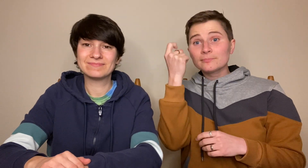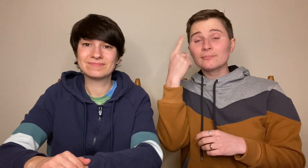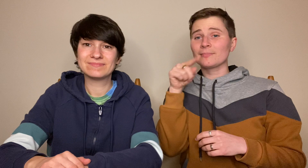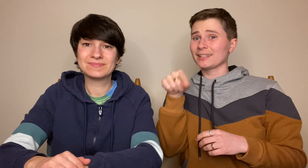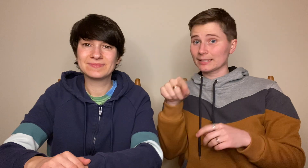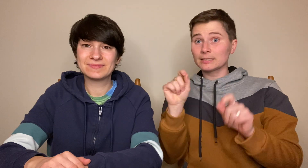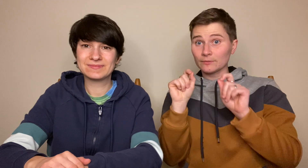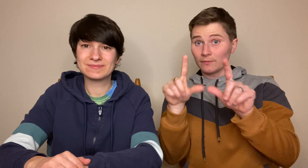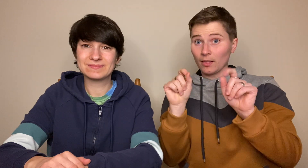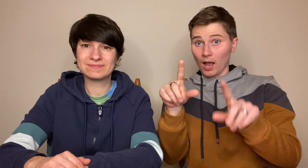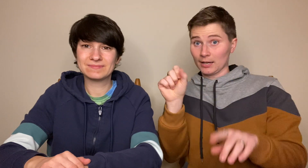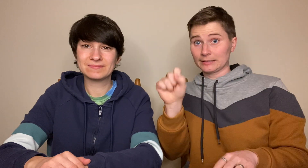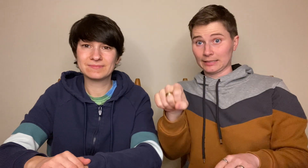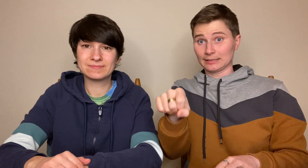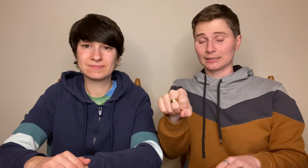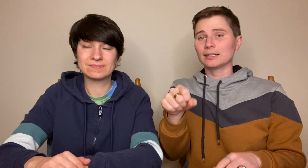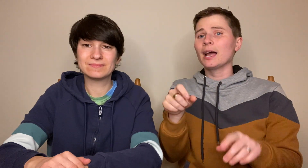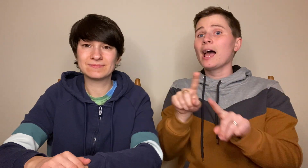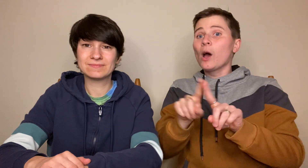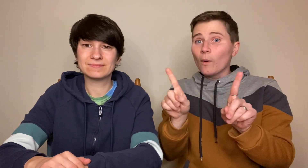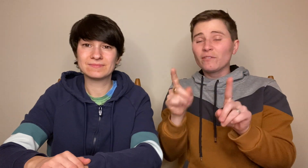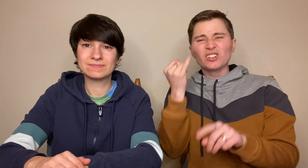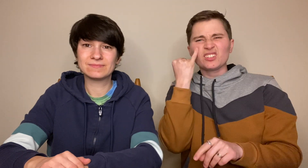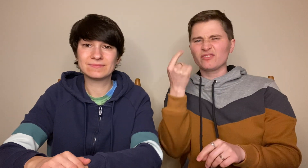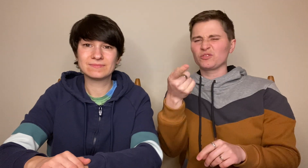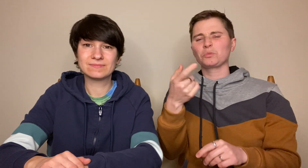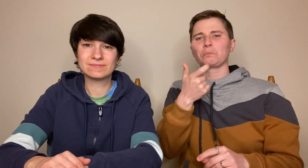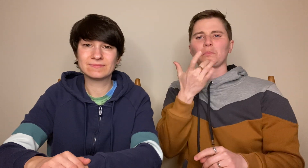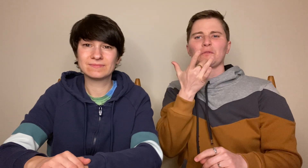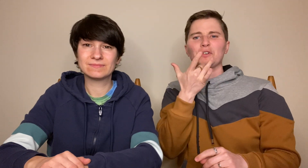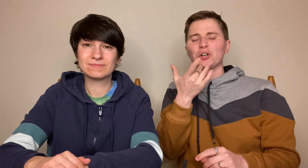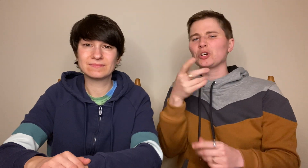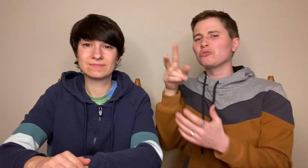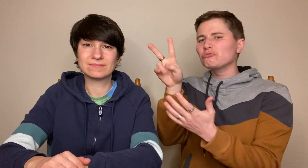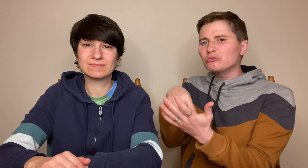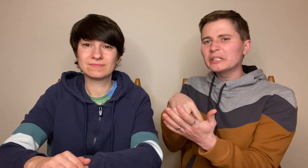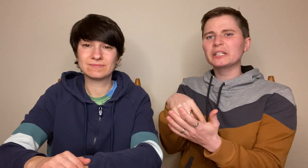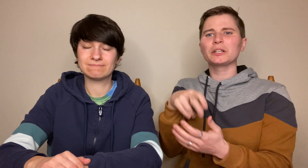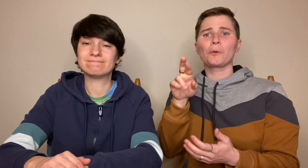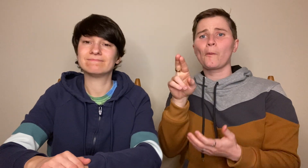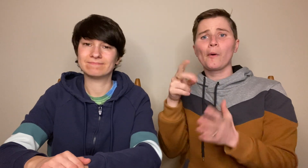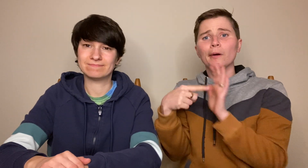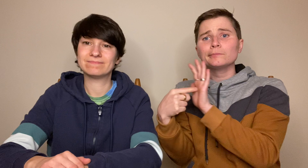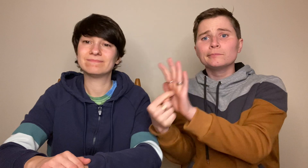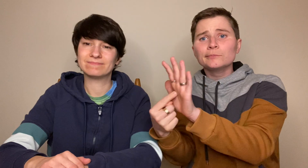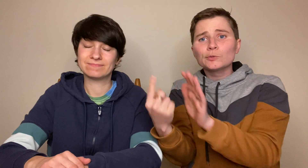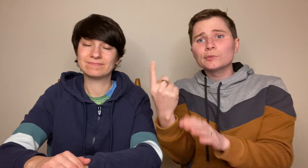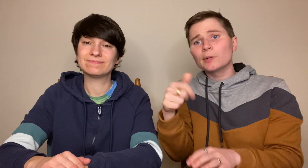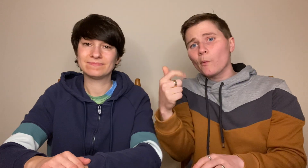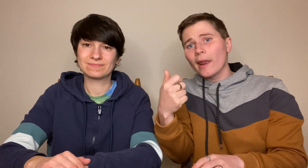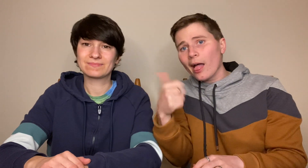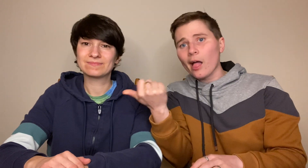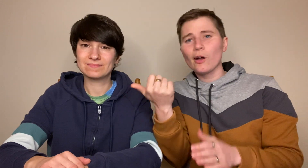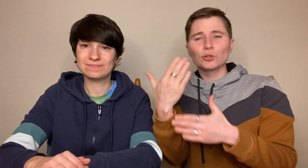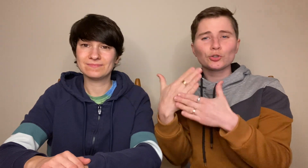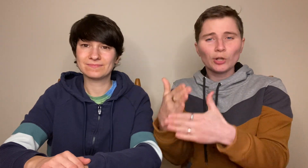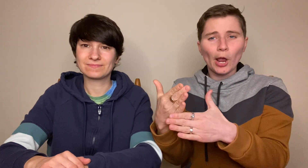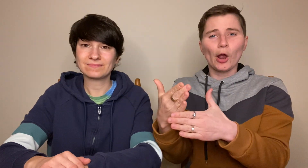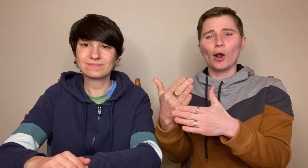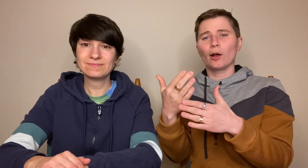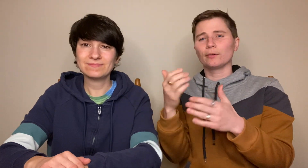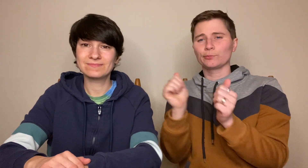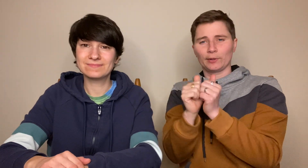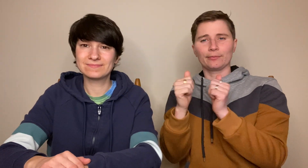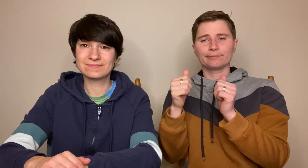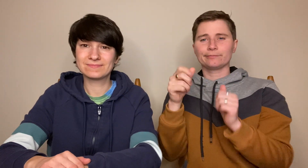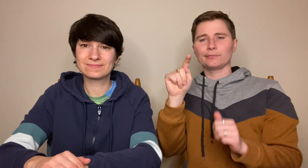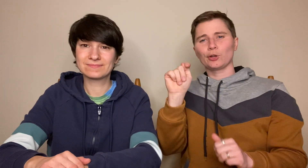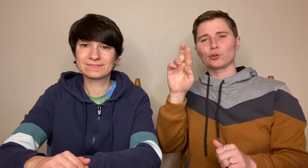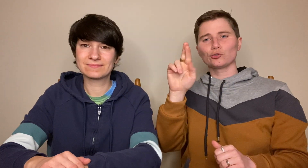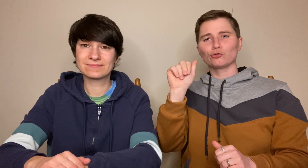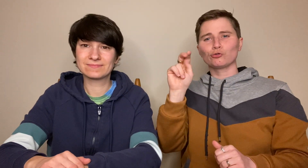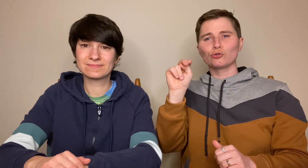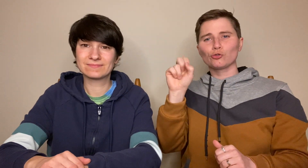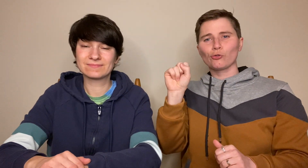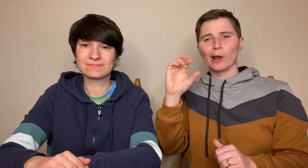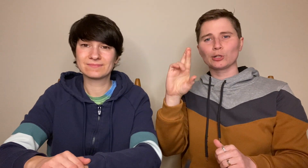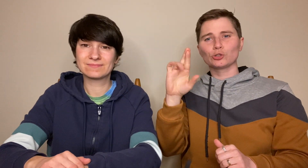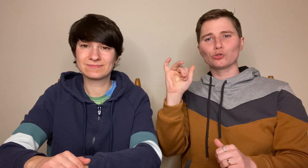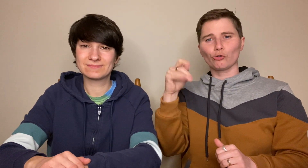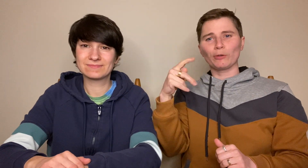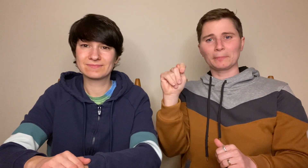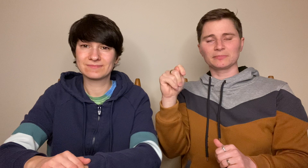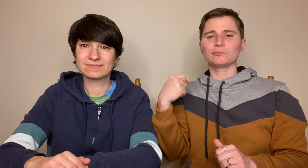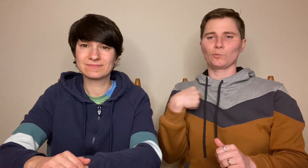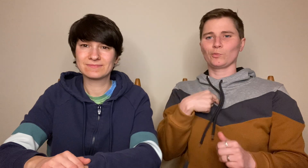Even though we are sharing in a vlog format for this series and if you prefer, we have a written version which is essentially the transcript.